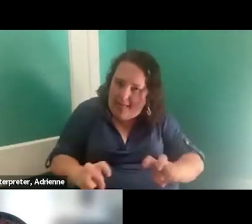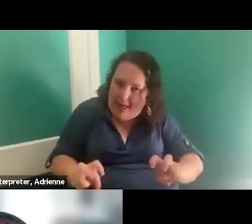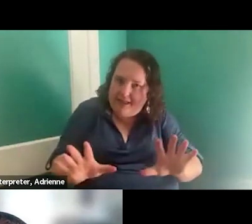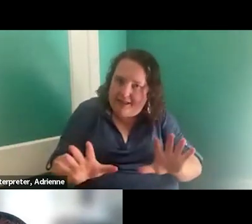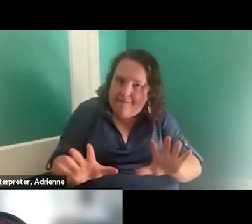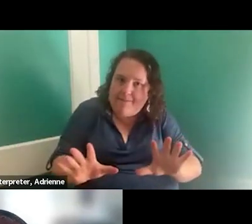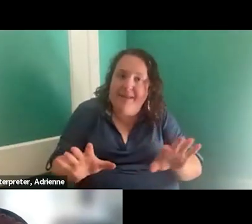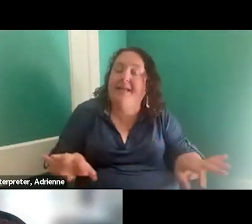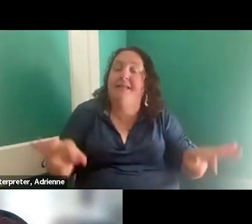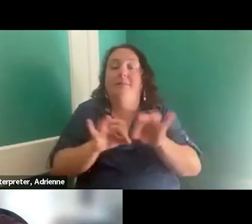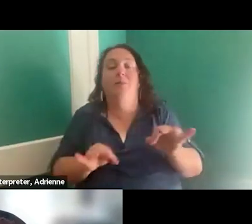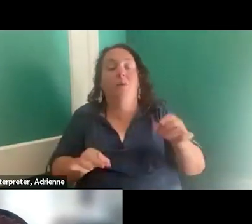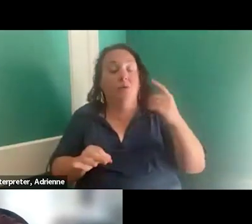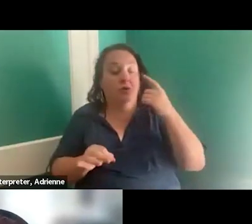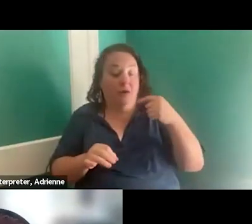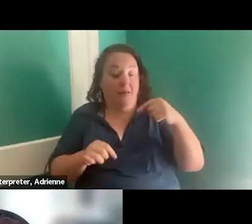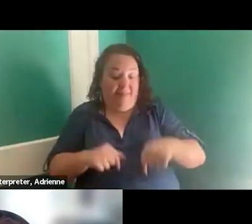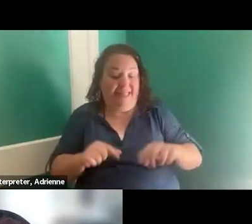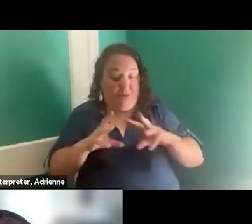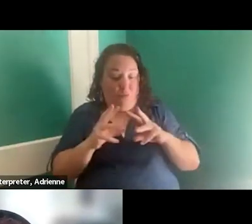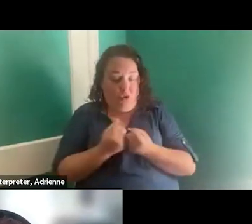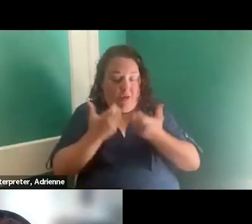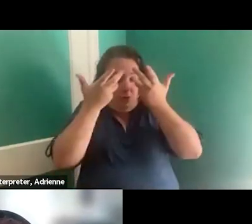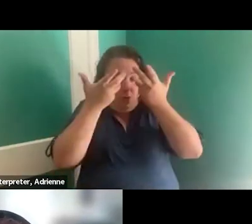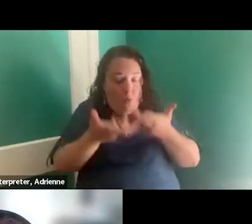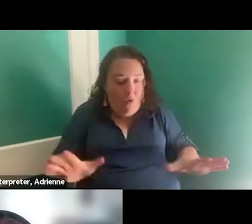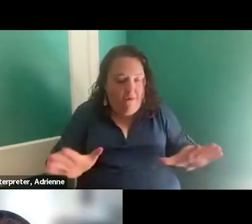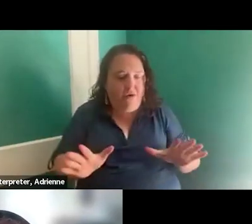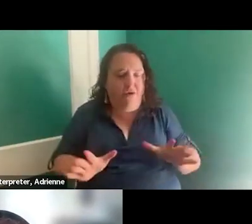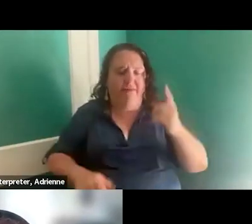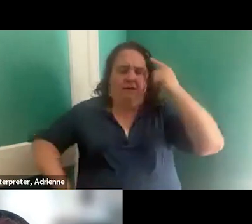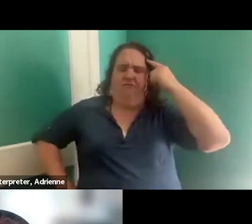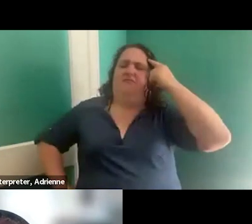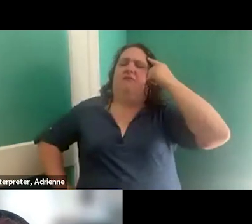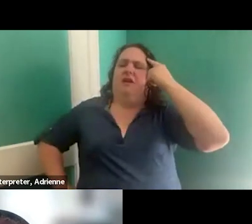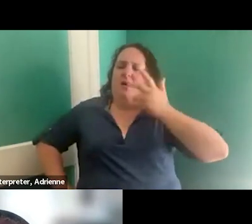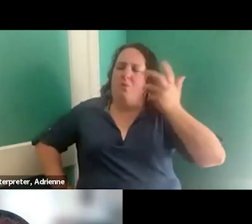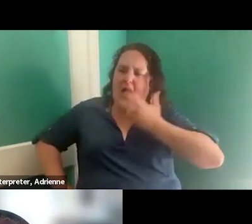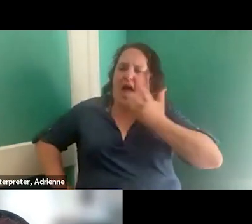than you realize. Think about how universal design can never really